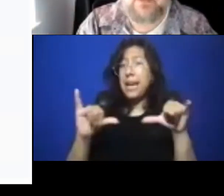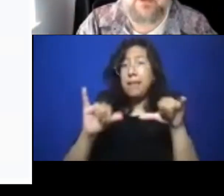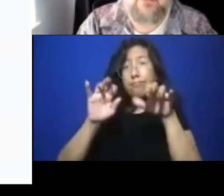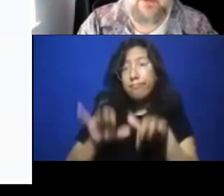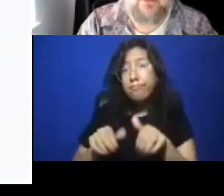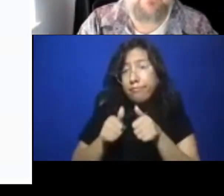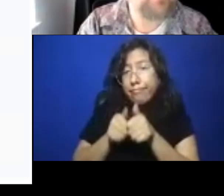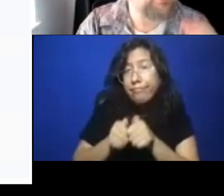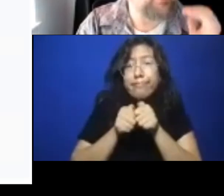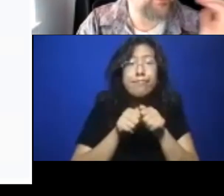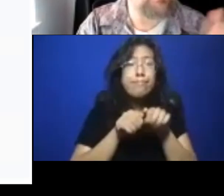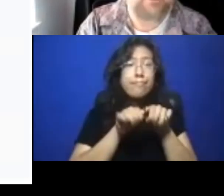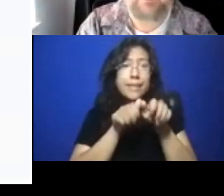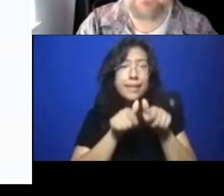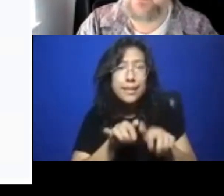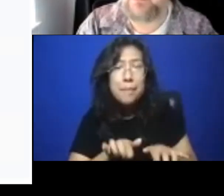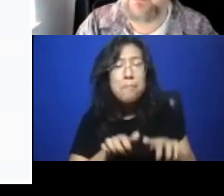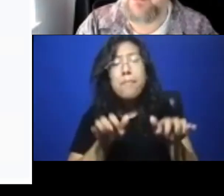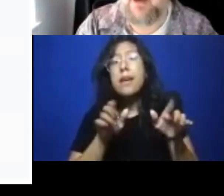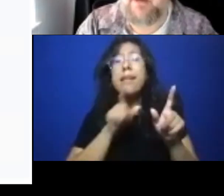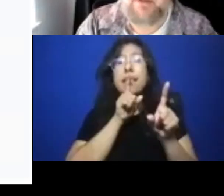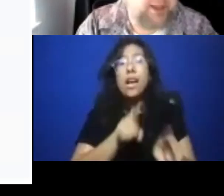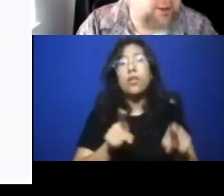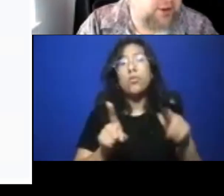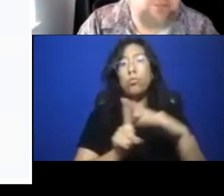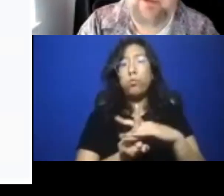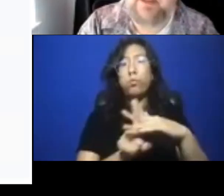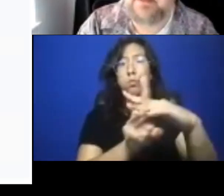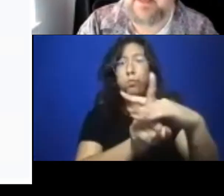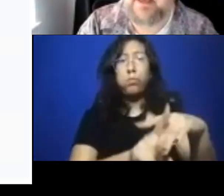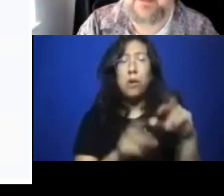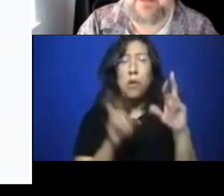text with your phone and the answers will start to populate hopefully in a second.